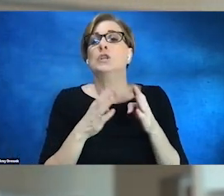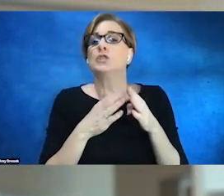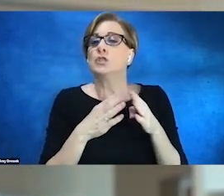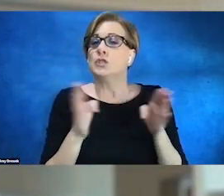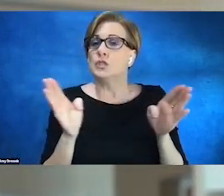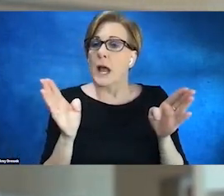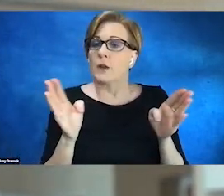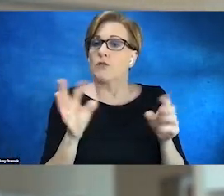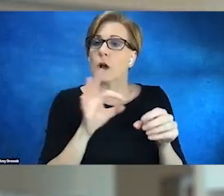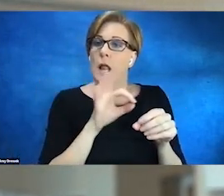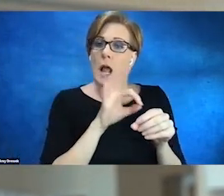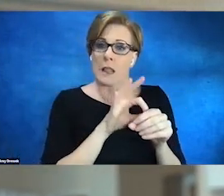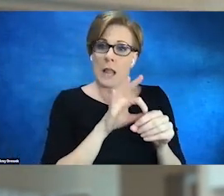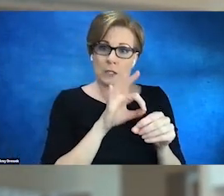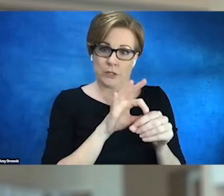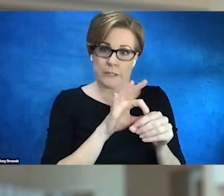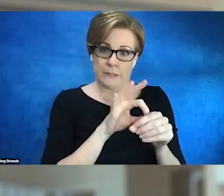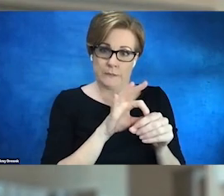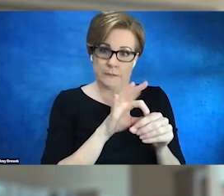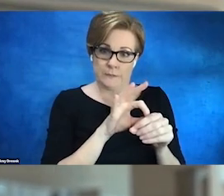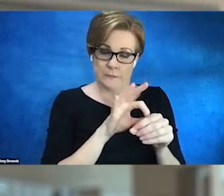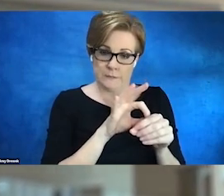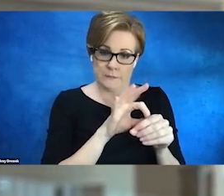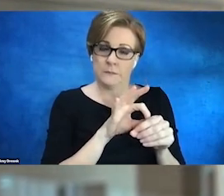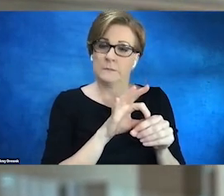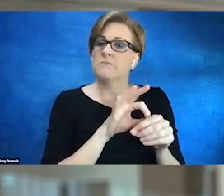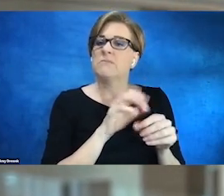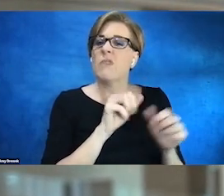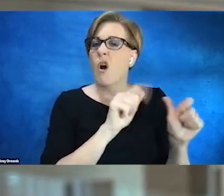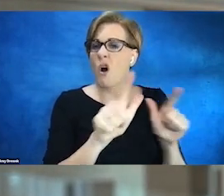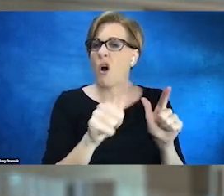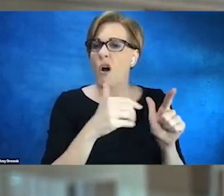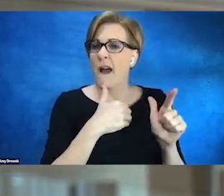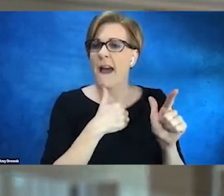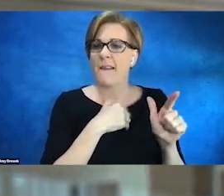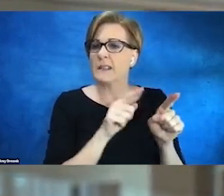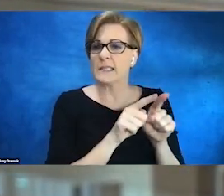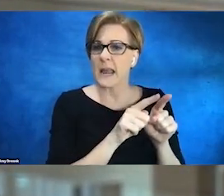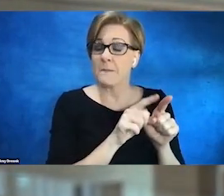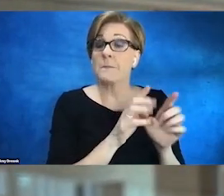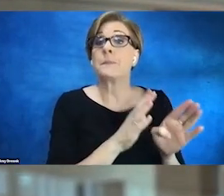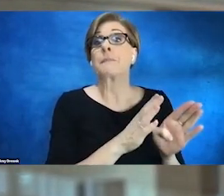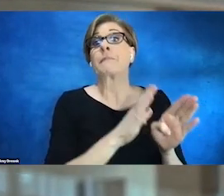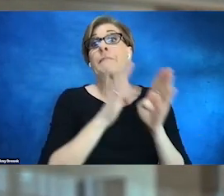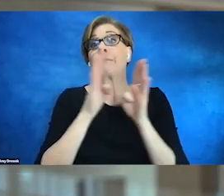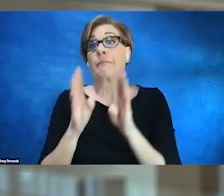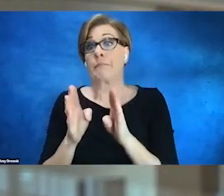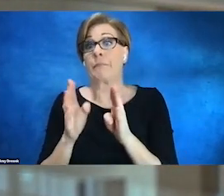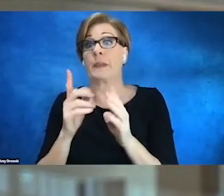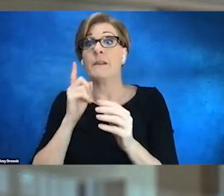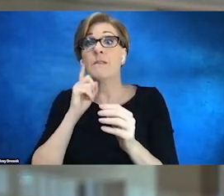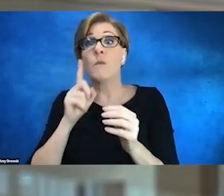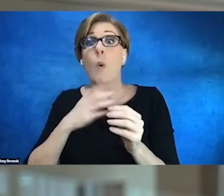then what I would have for my designated party the exact same ballot style for that precinct